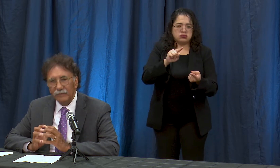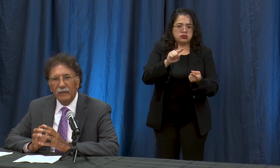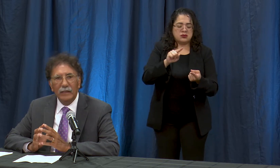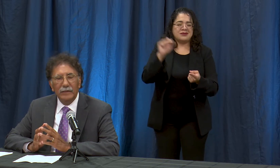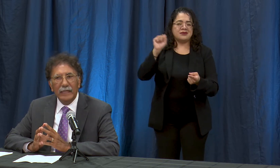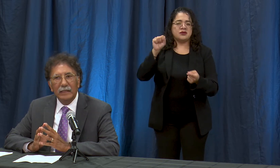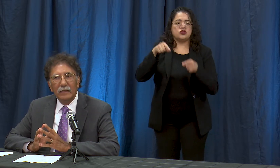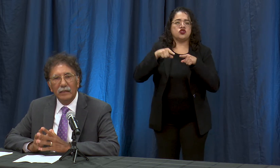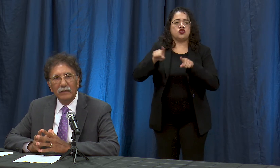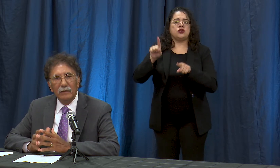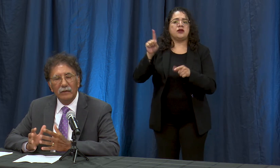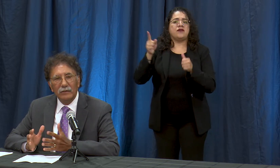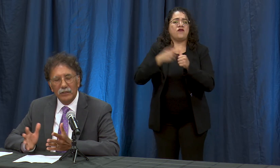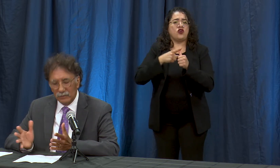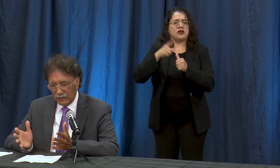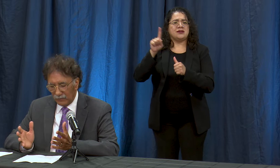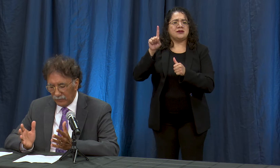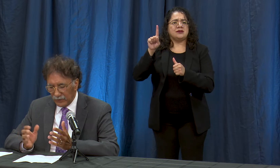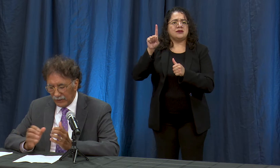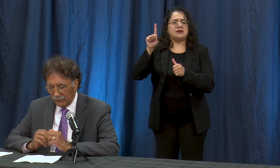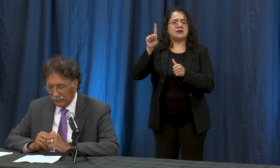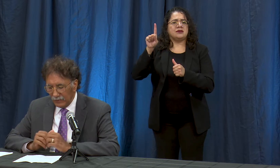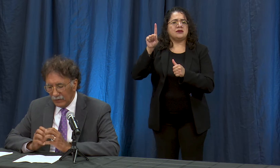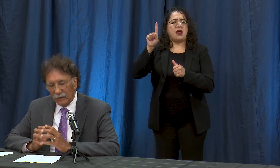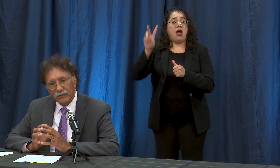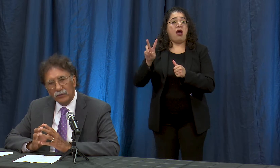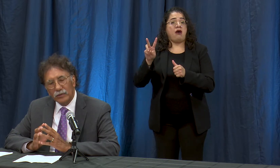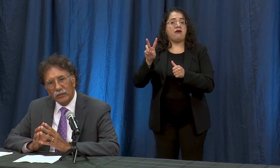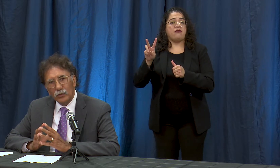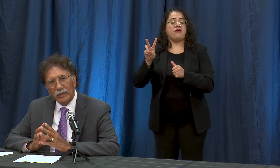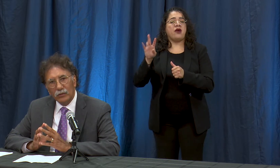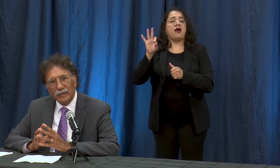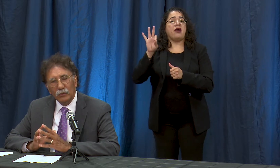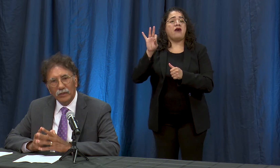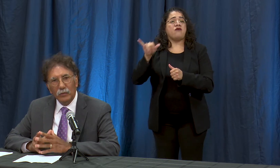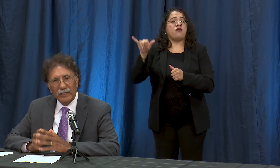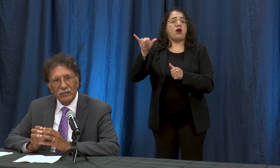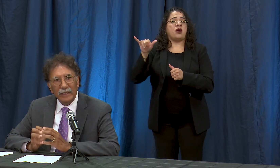that decline, excuse me in the first half of fiscal year 2021, we estimate that